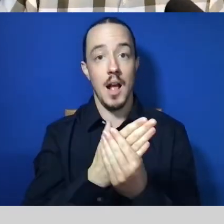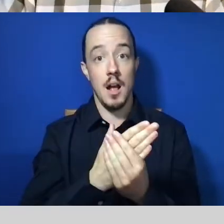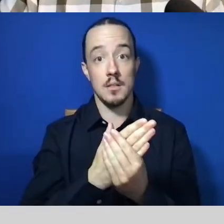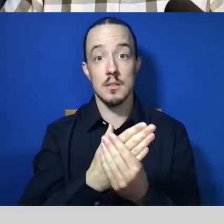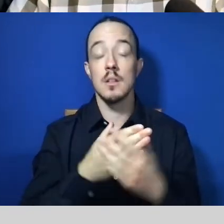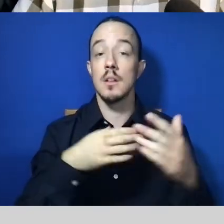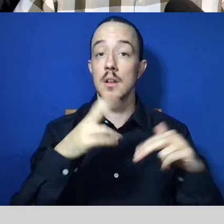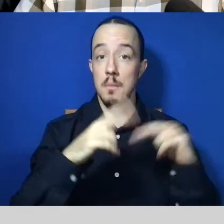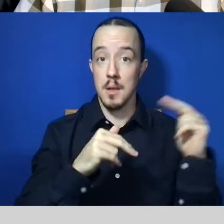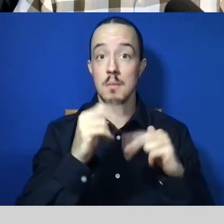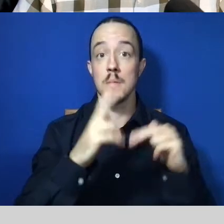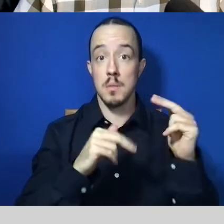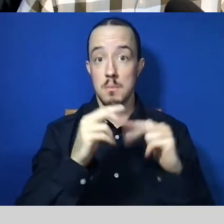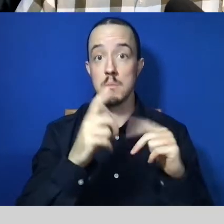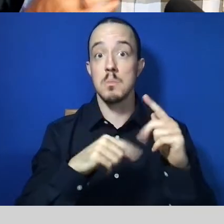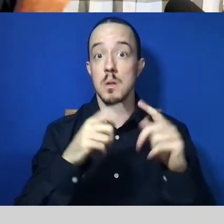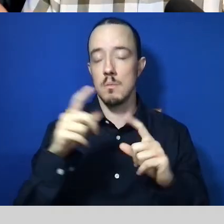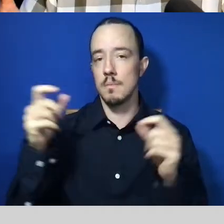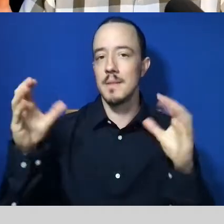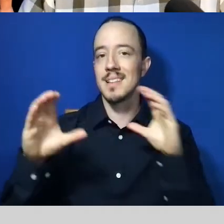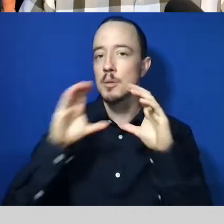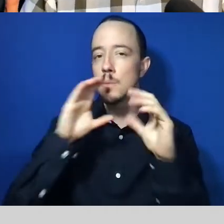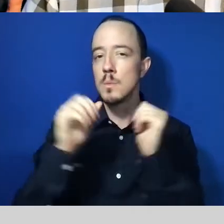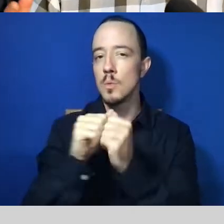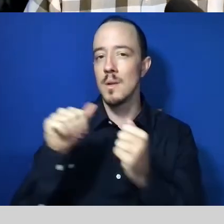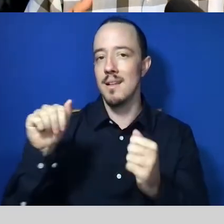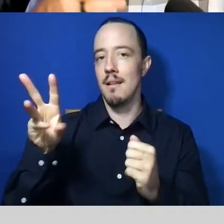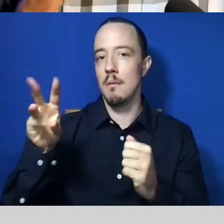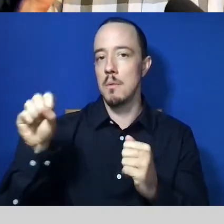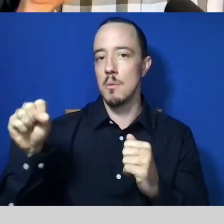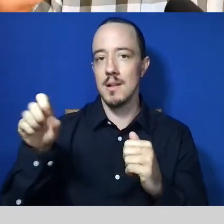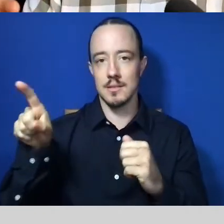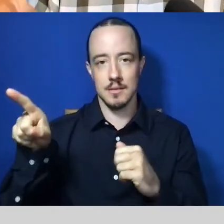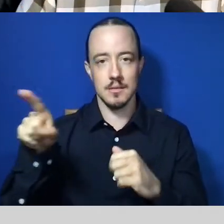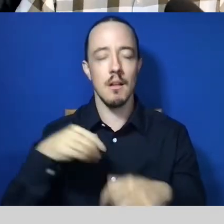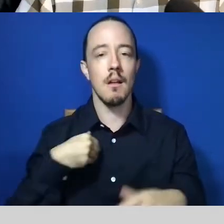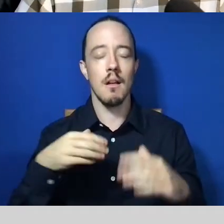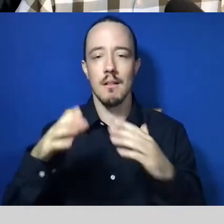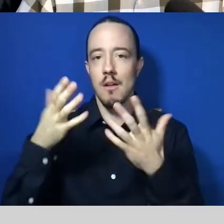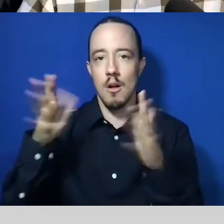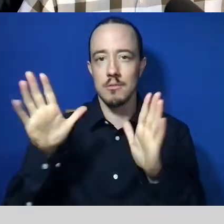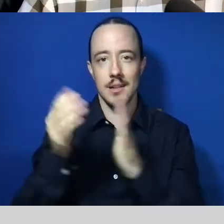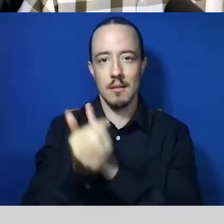It becomes much easier to actually to modify the Terraform when changing some part of the infrastructure